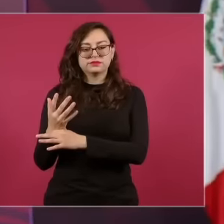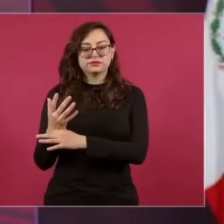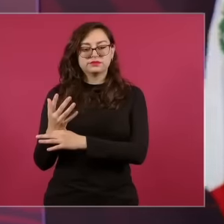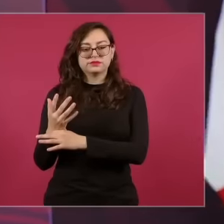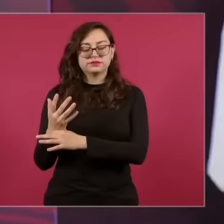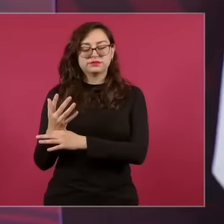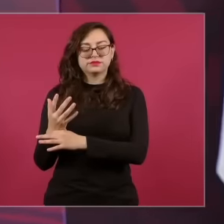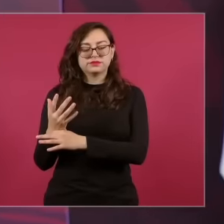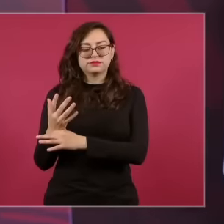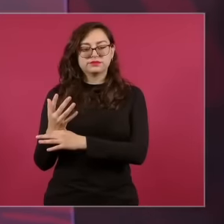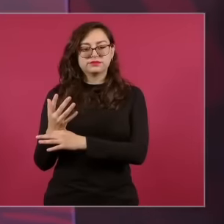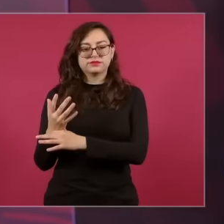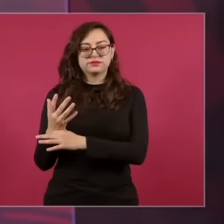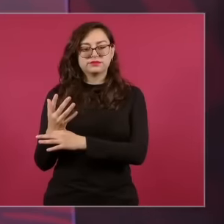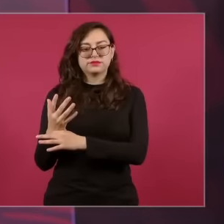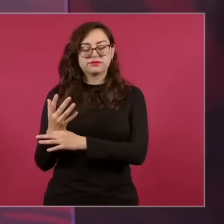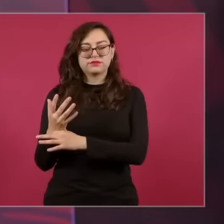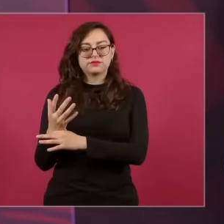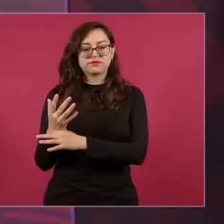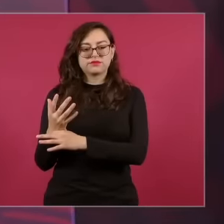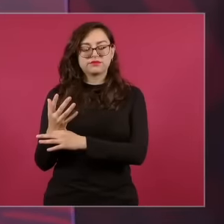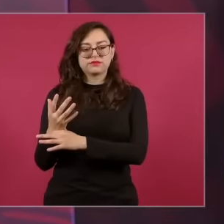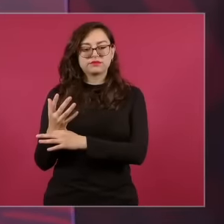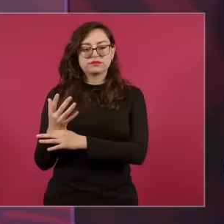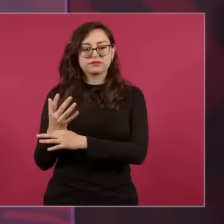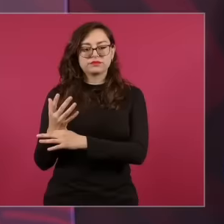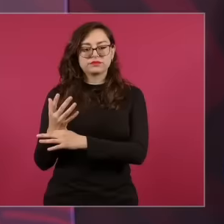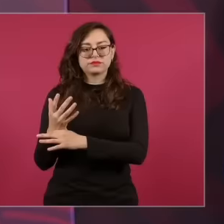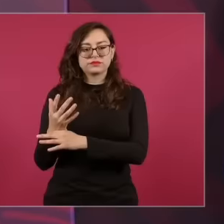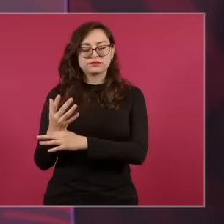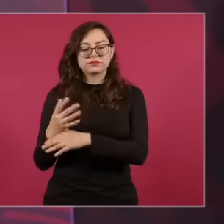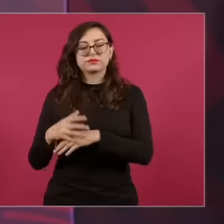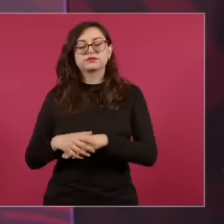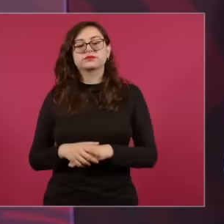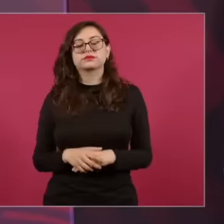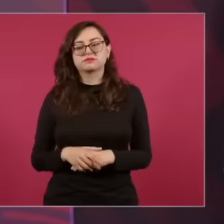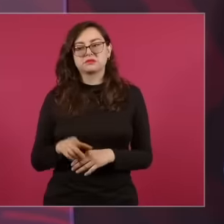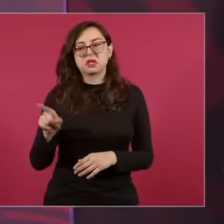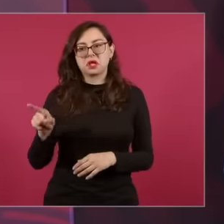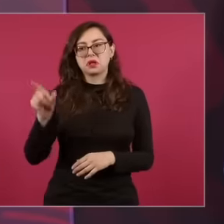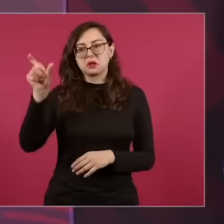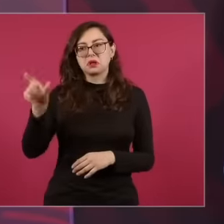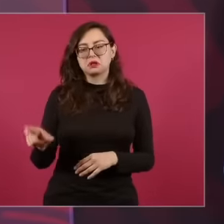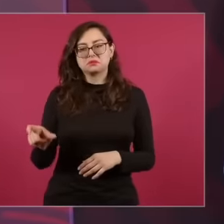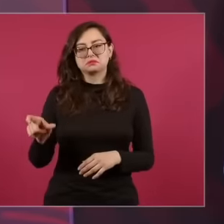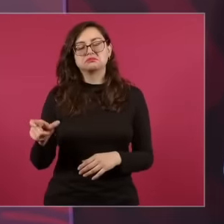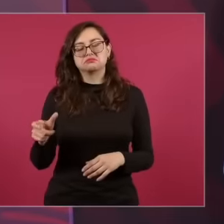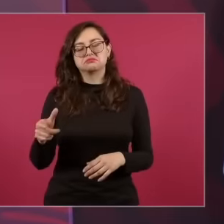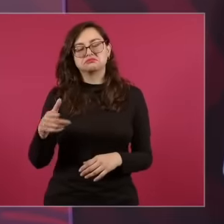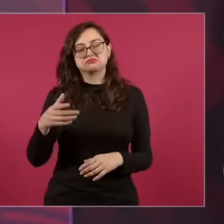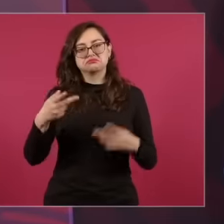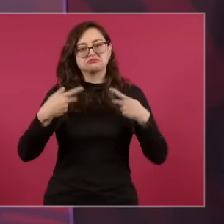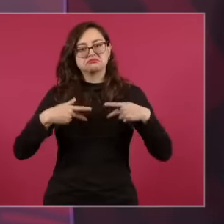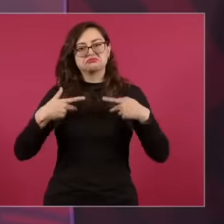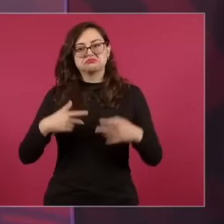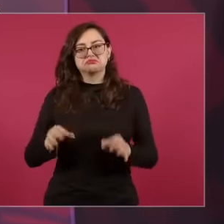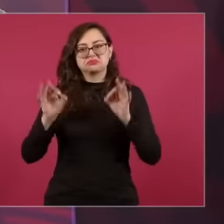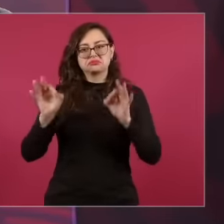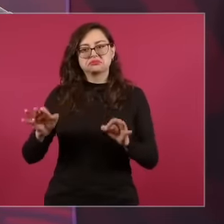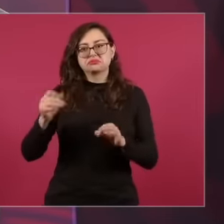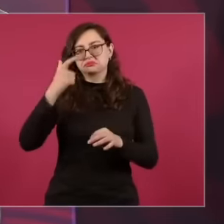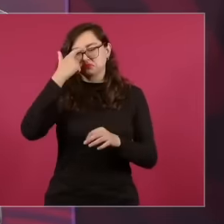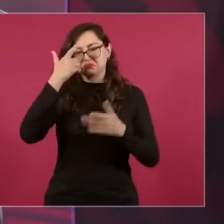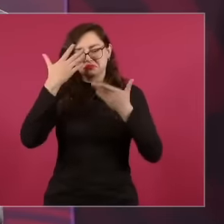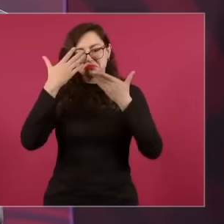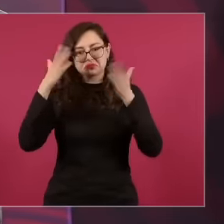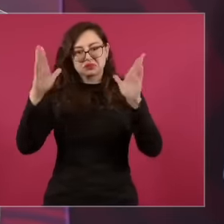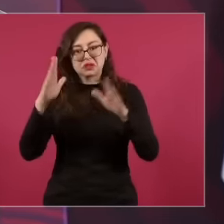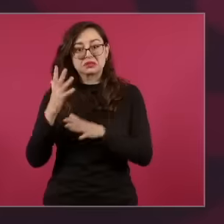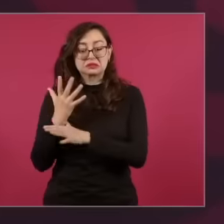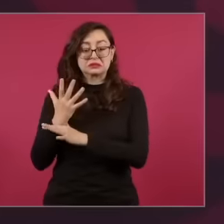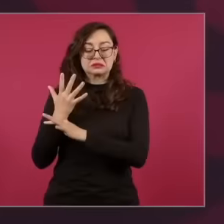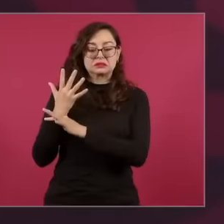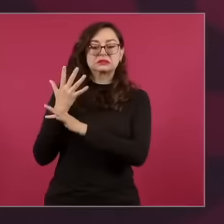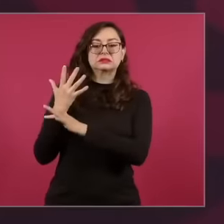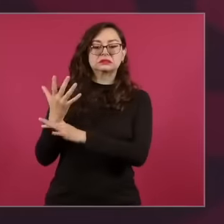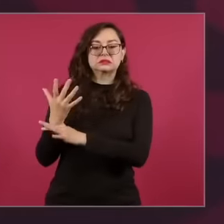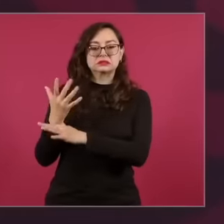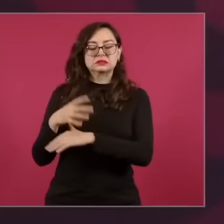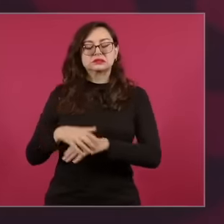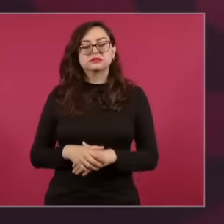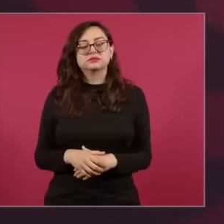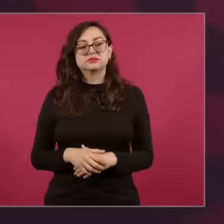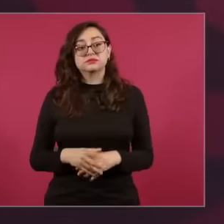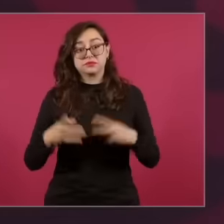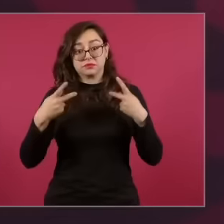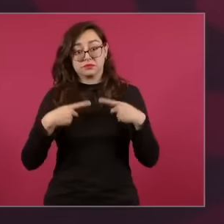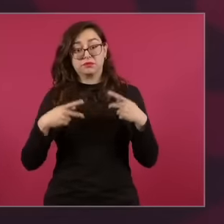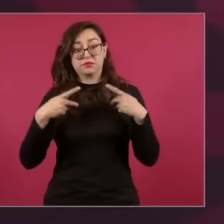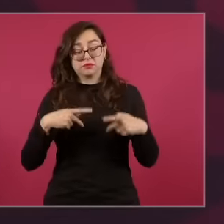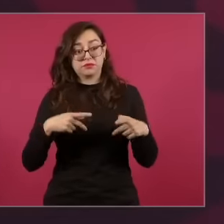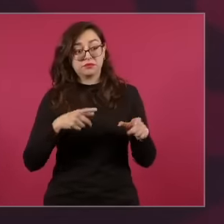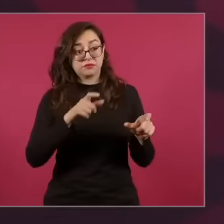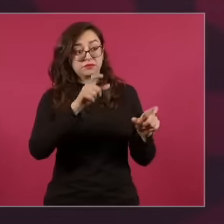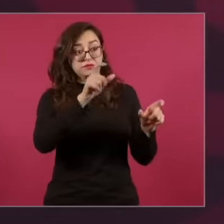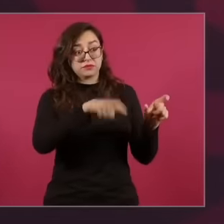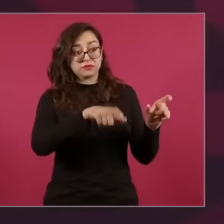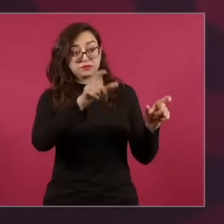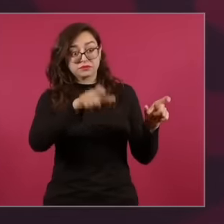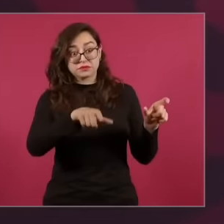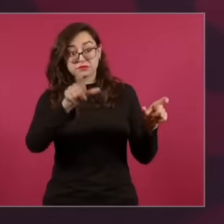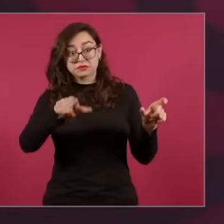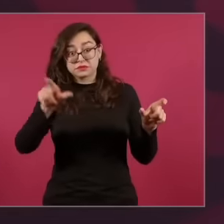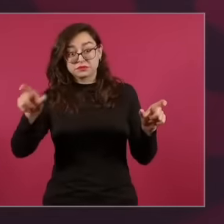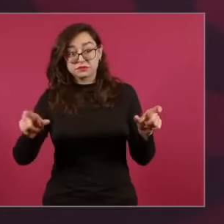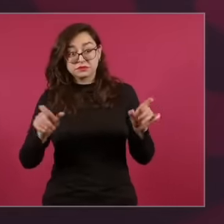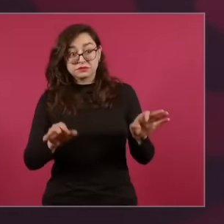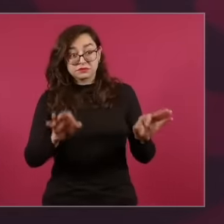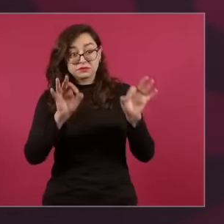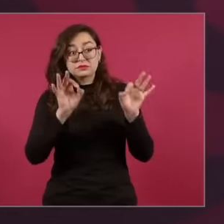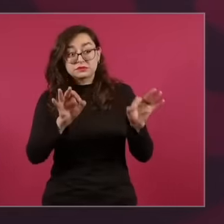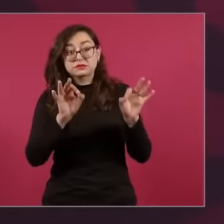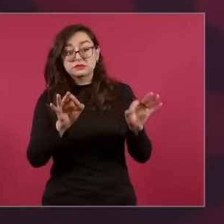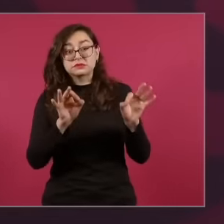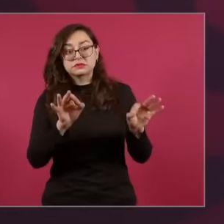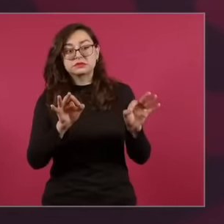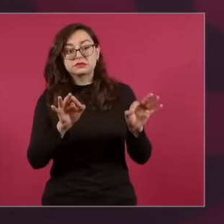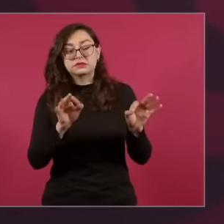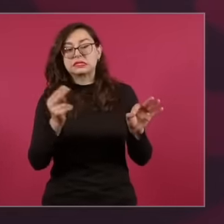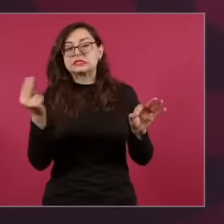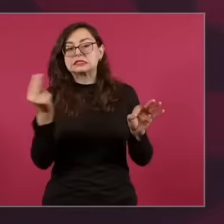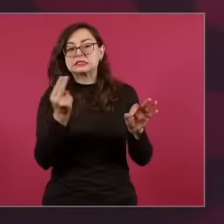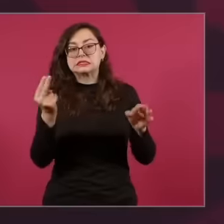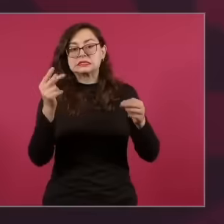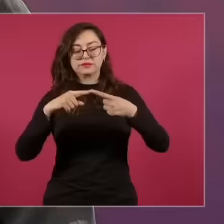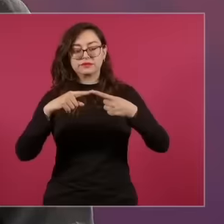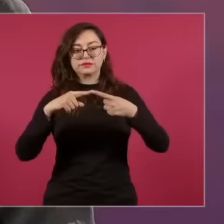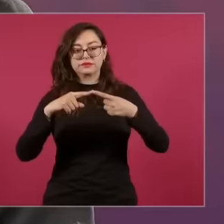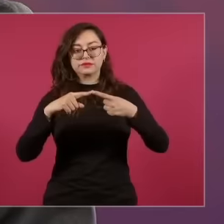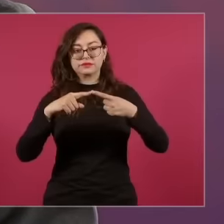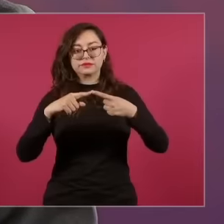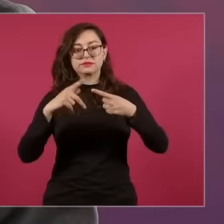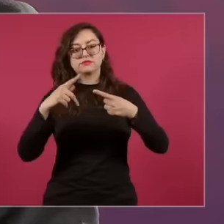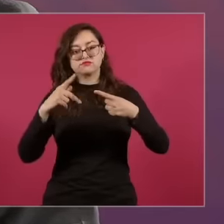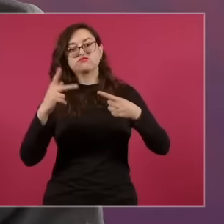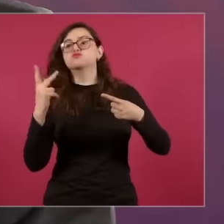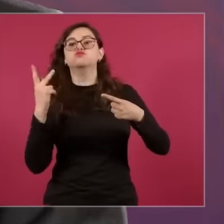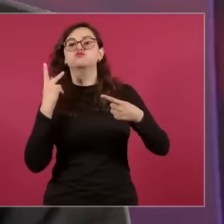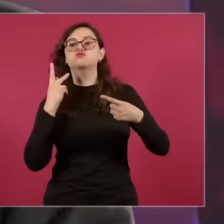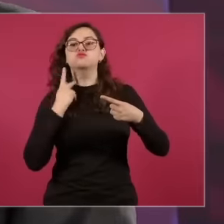with progressive ideas should bring together what he called the three P's, politician,